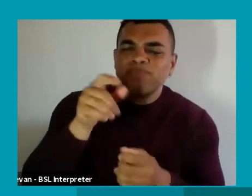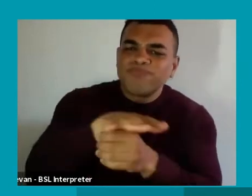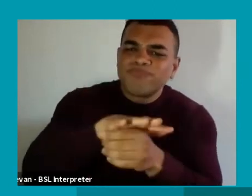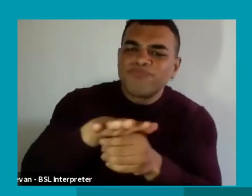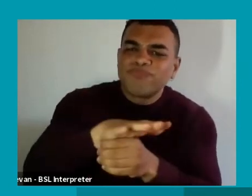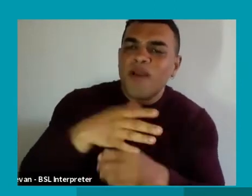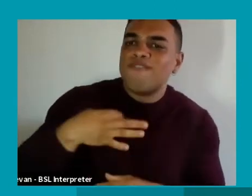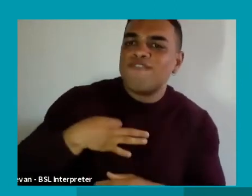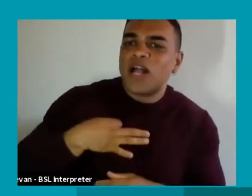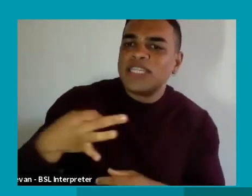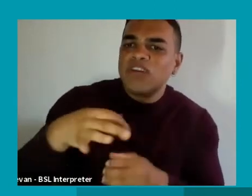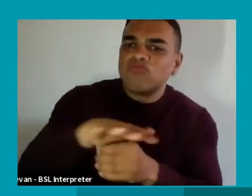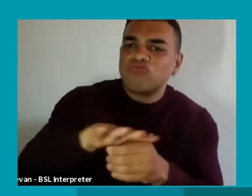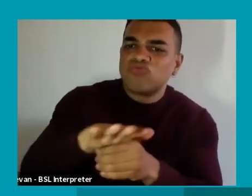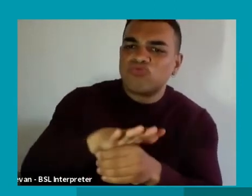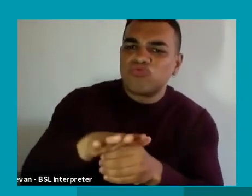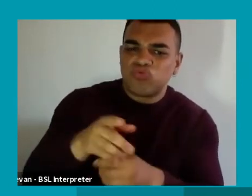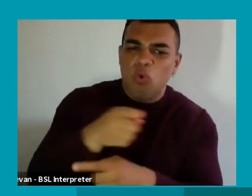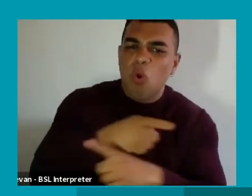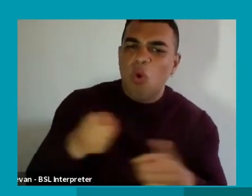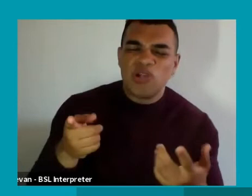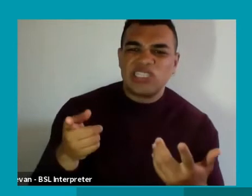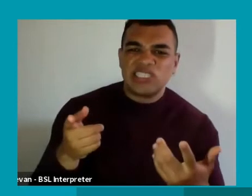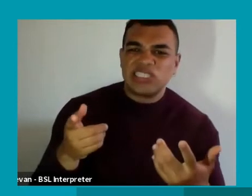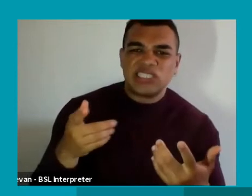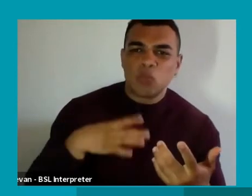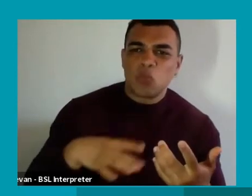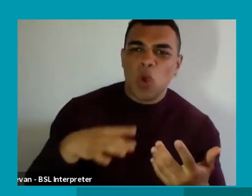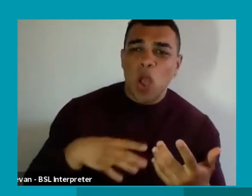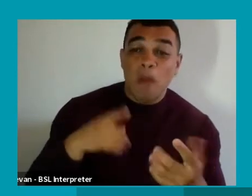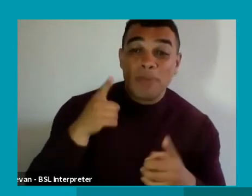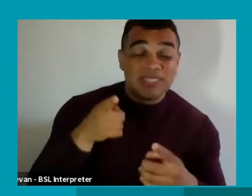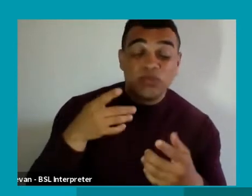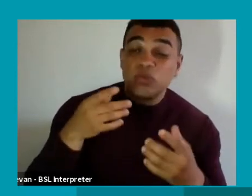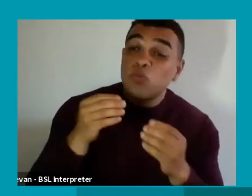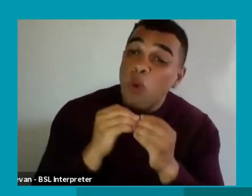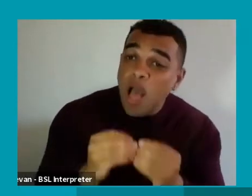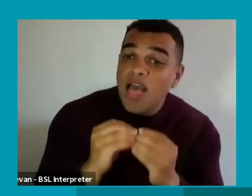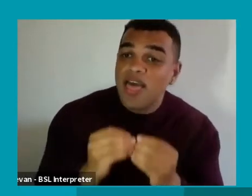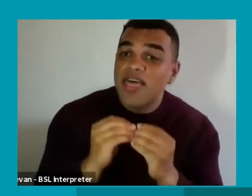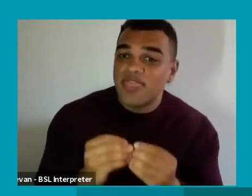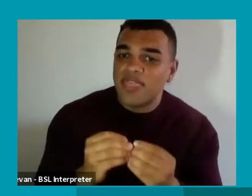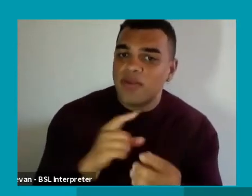come across so many candidates that have just amazing skills that they've built through your volunteering experience.